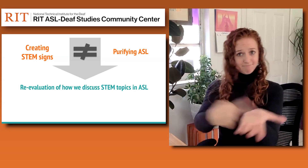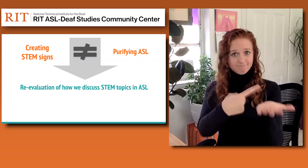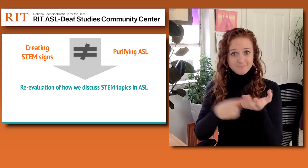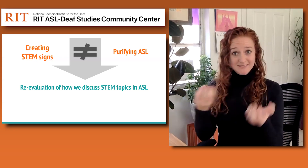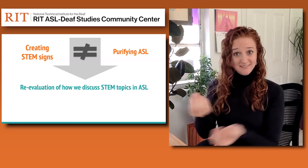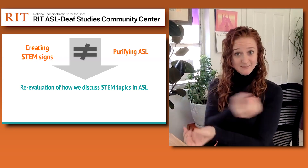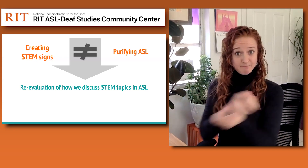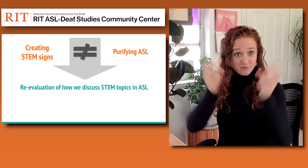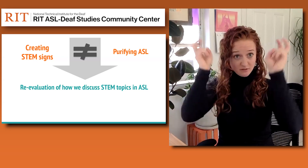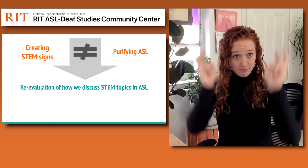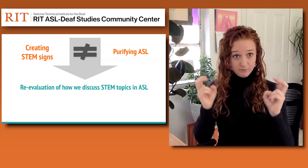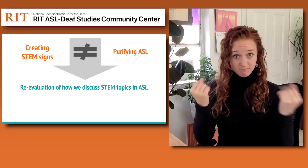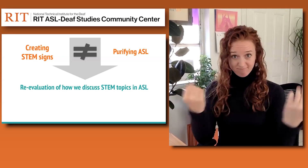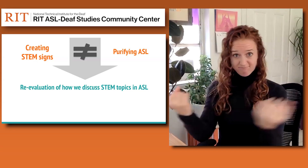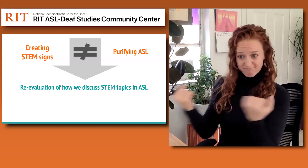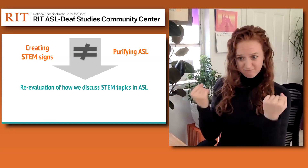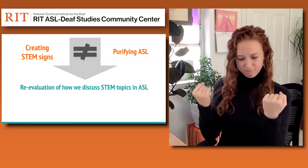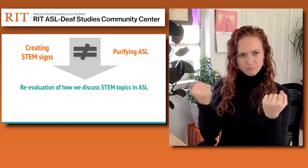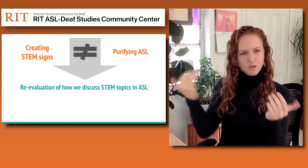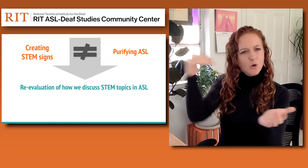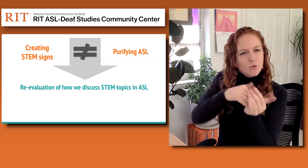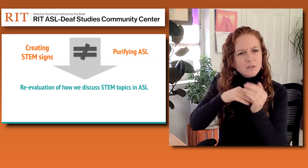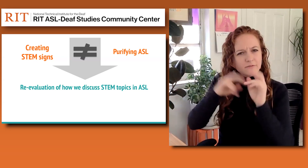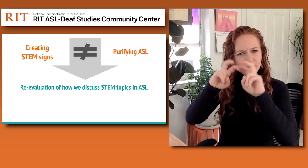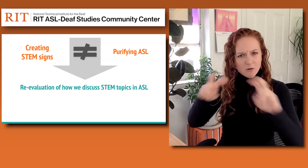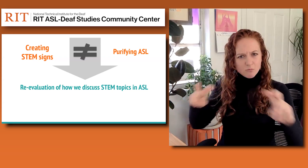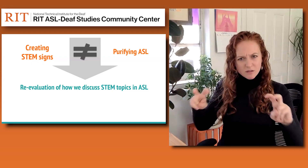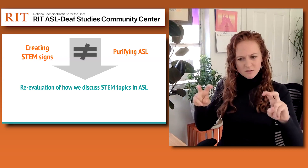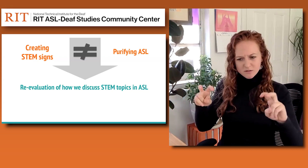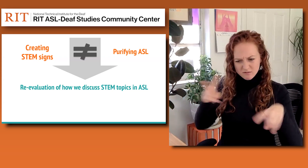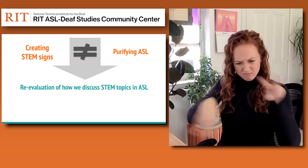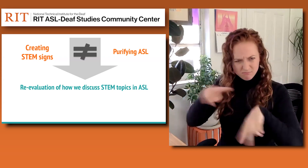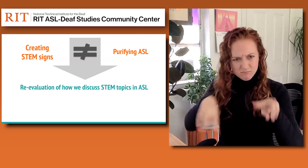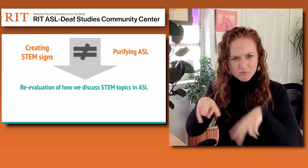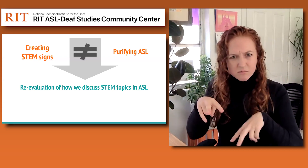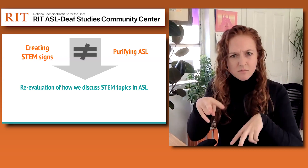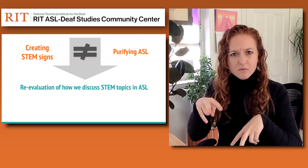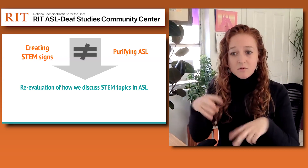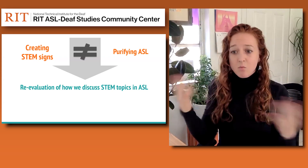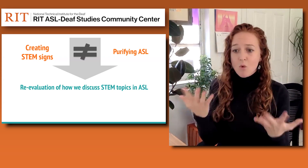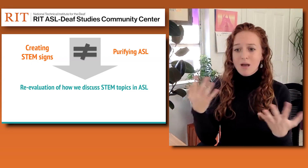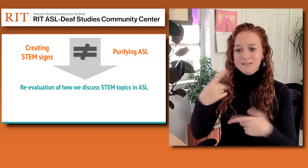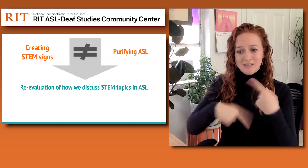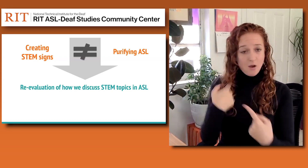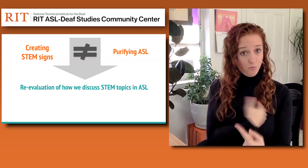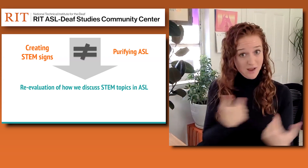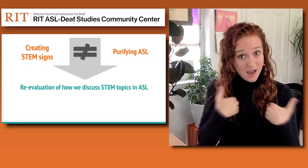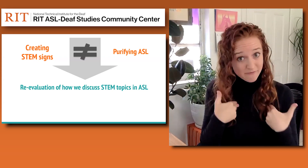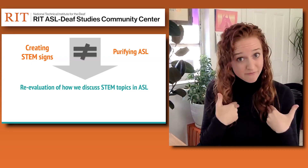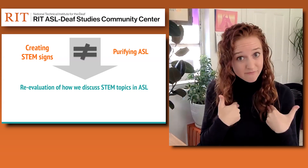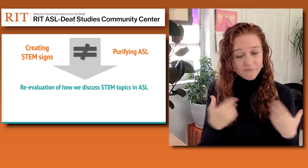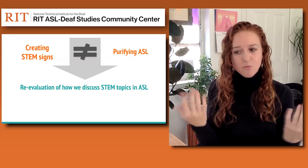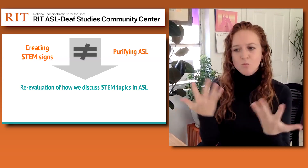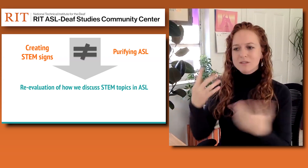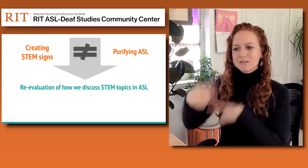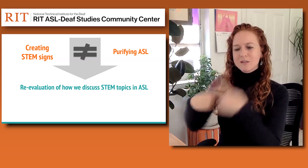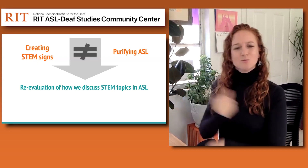have a good discussion, disseminate information, look at the signs, look at the signs that we do have,